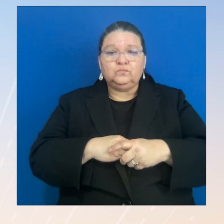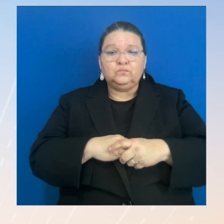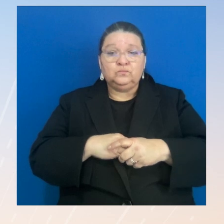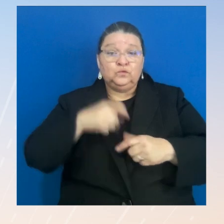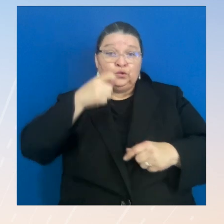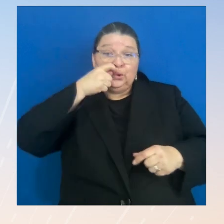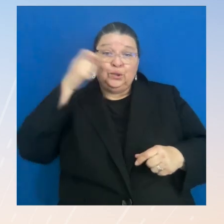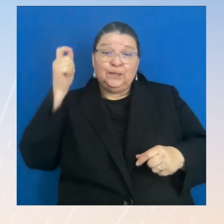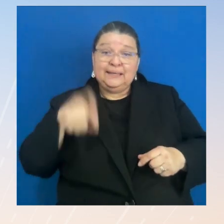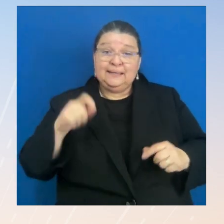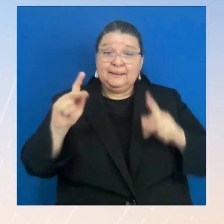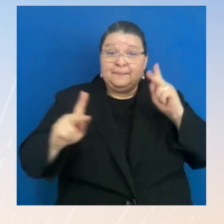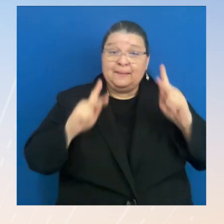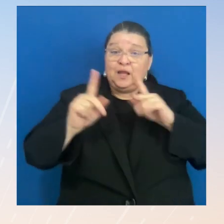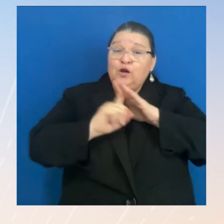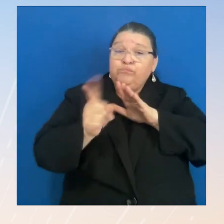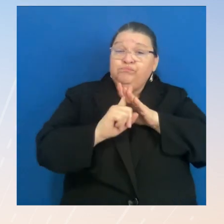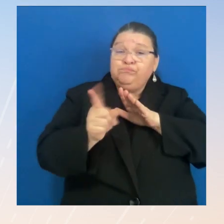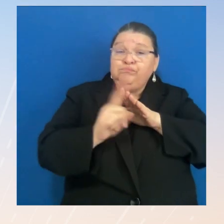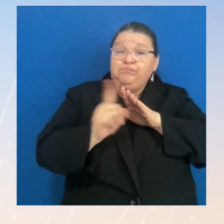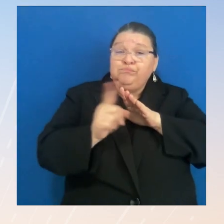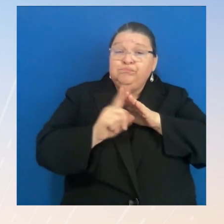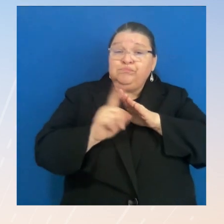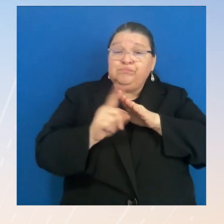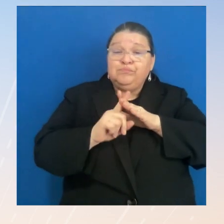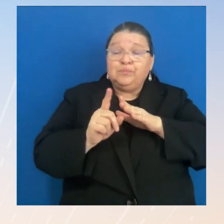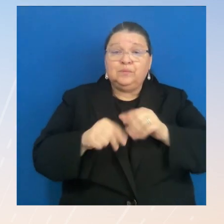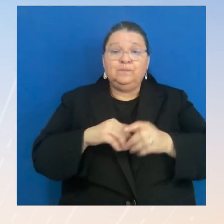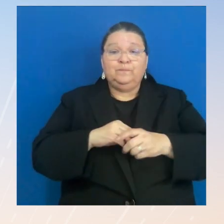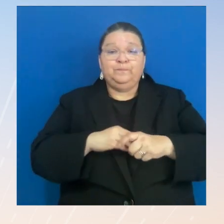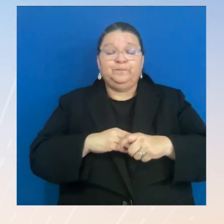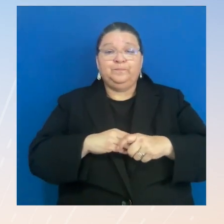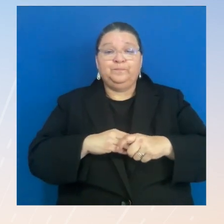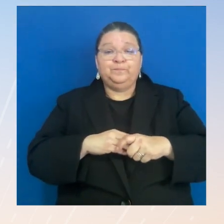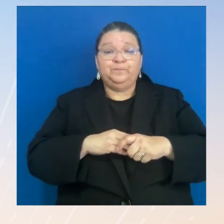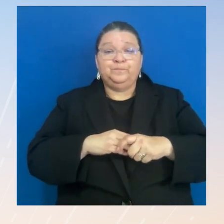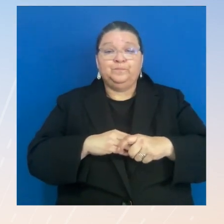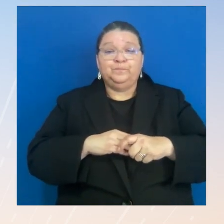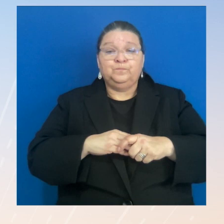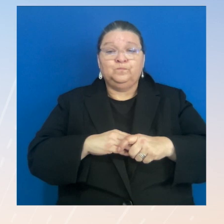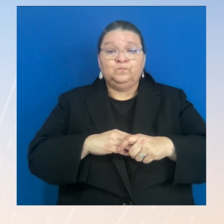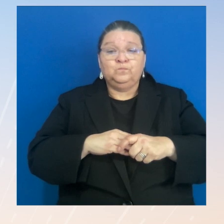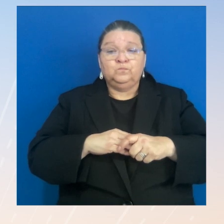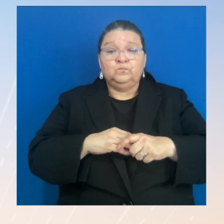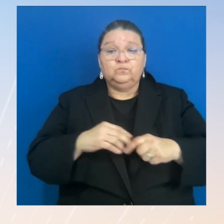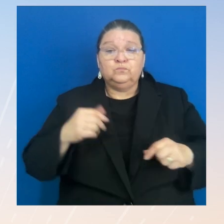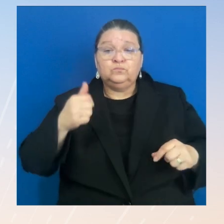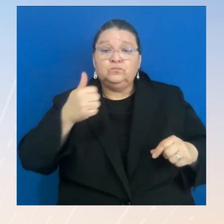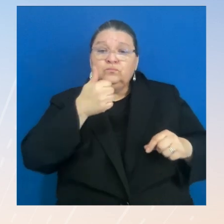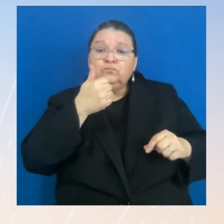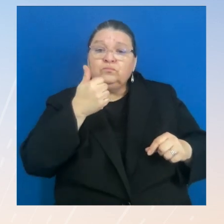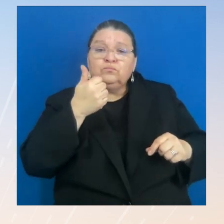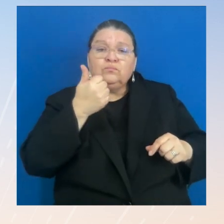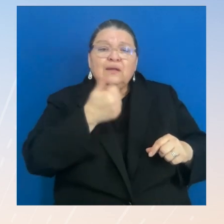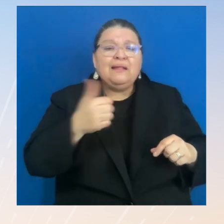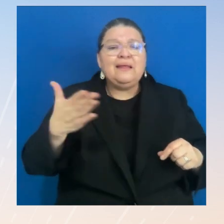could play to alleviate some of the burden felt by Poland? For example, either something similar to what we set up coming out of Afghanistan: